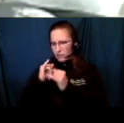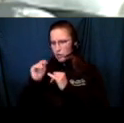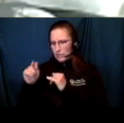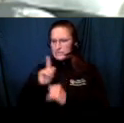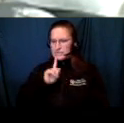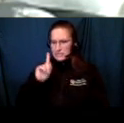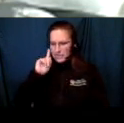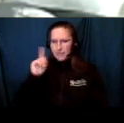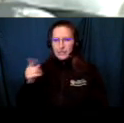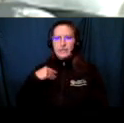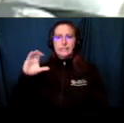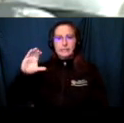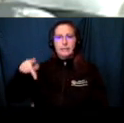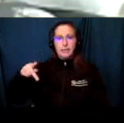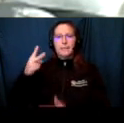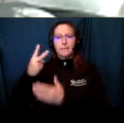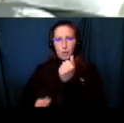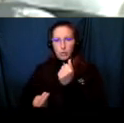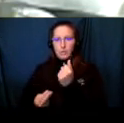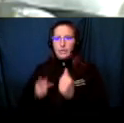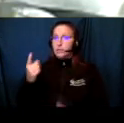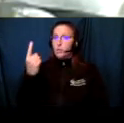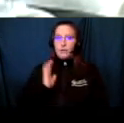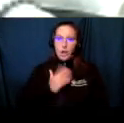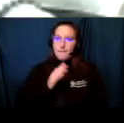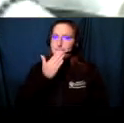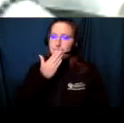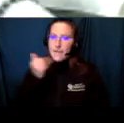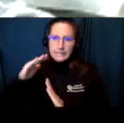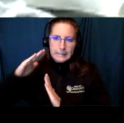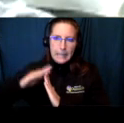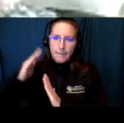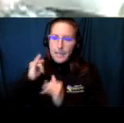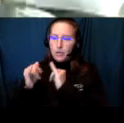CP and he was one of our best interviews ever. I think he just did such a great job,